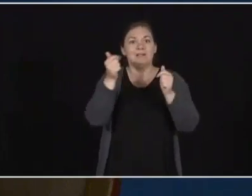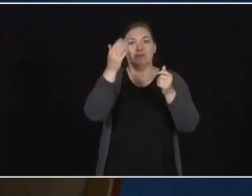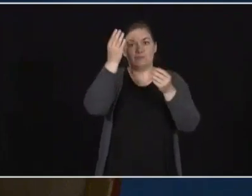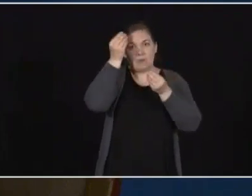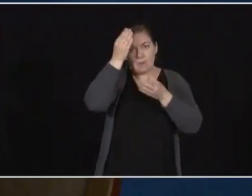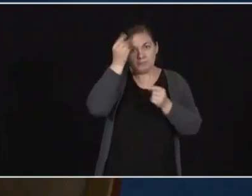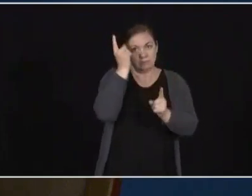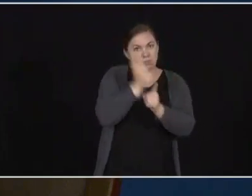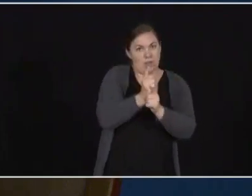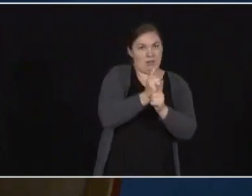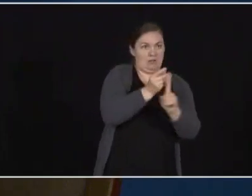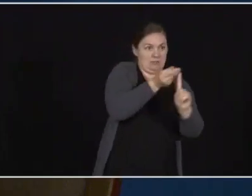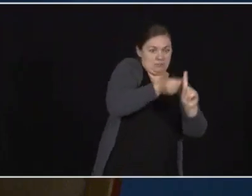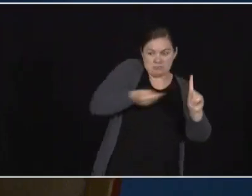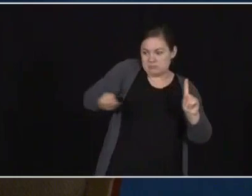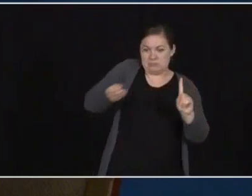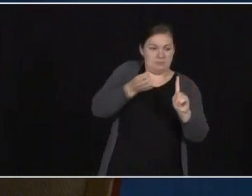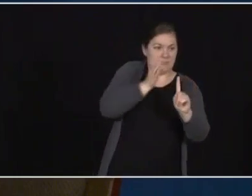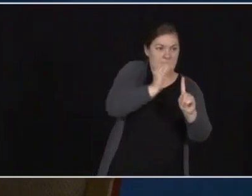make sure we maintain turnaround times.